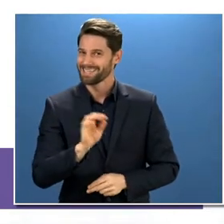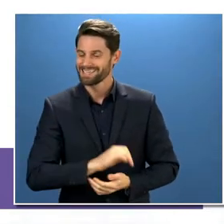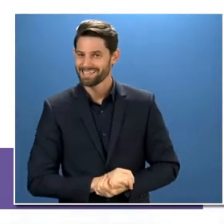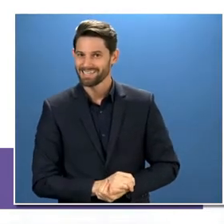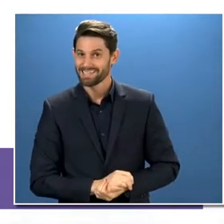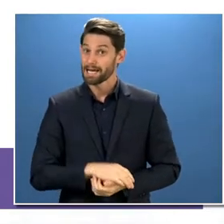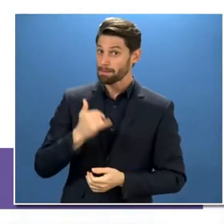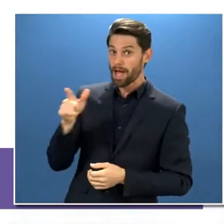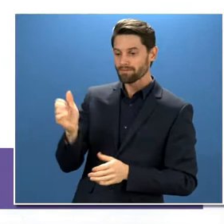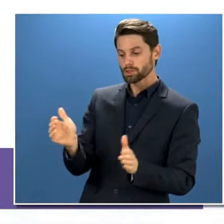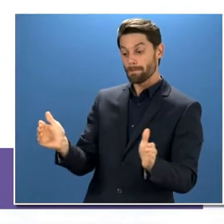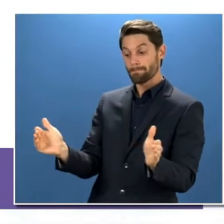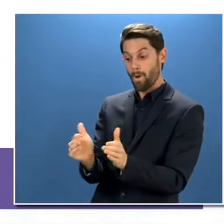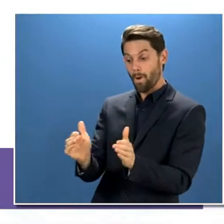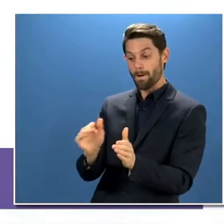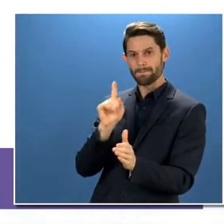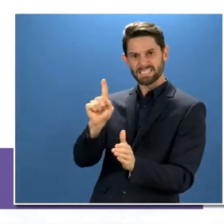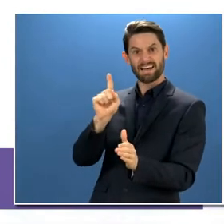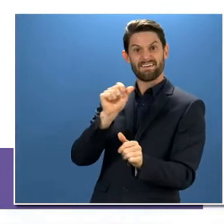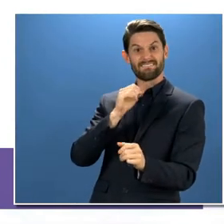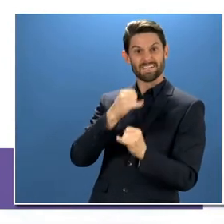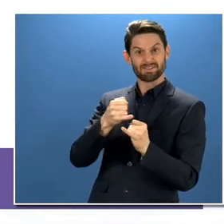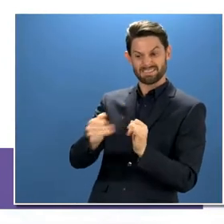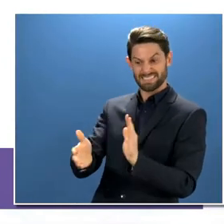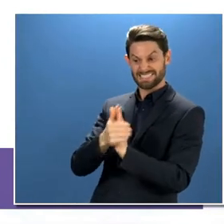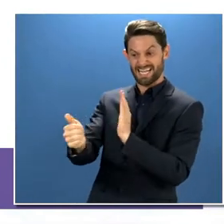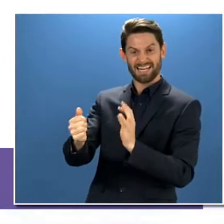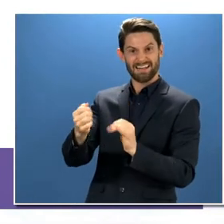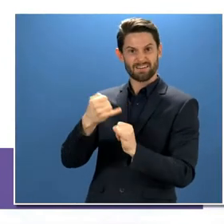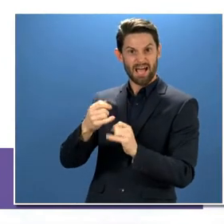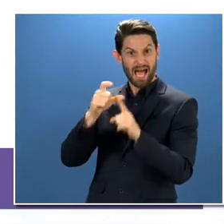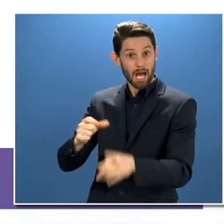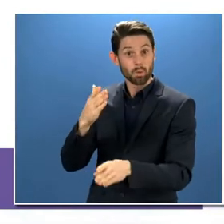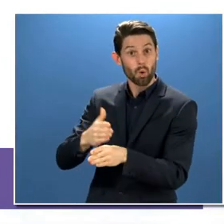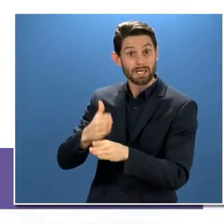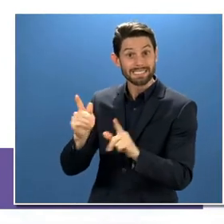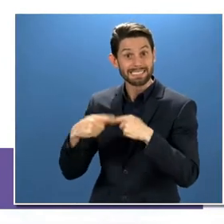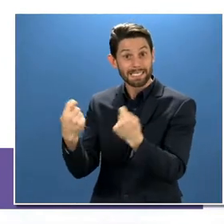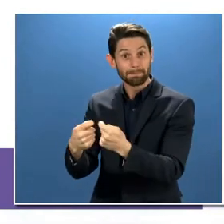Have a small but extremely competent, diligent --- I think I would like to say I have a small but